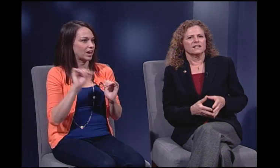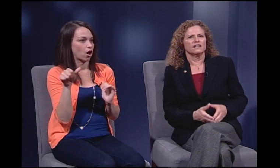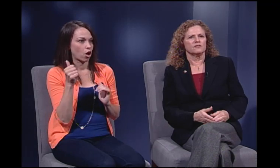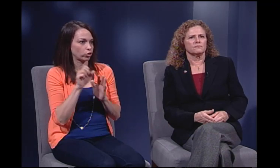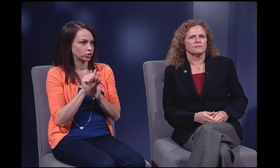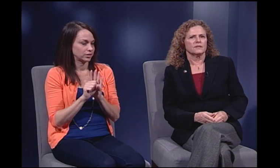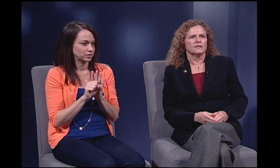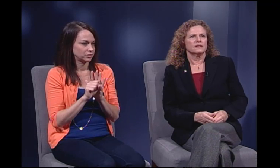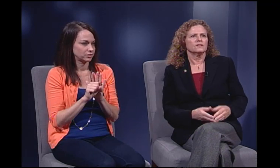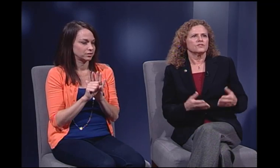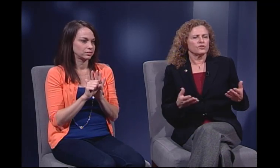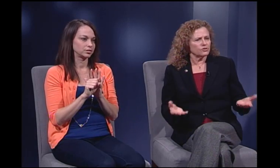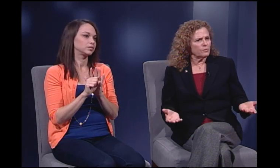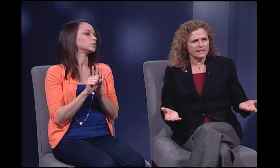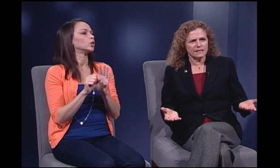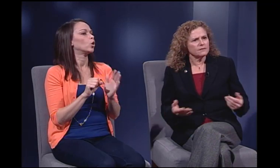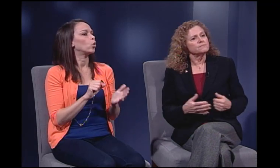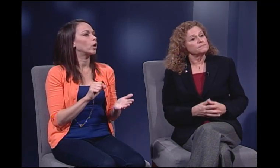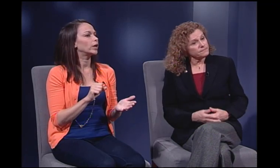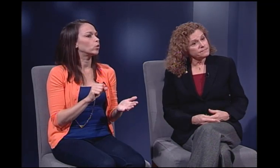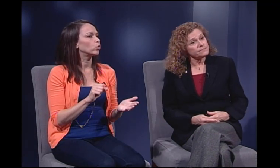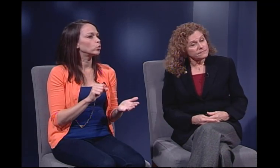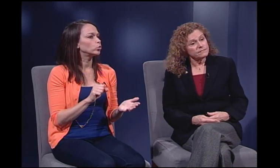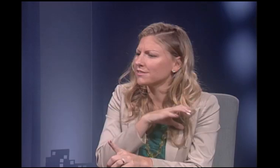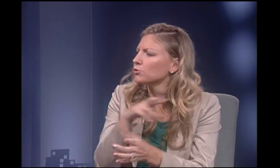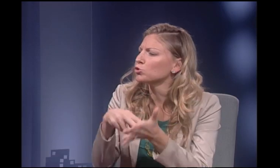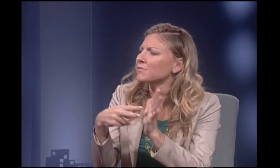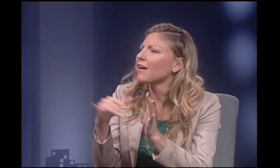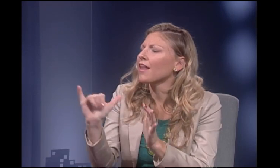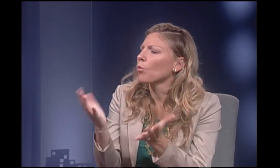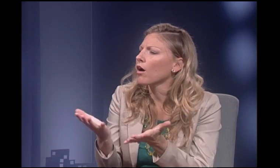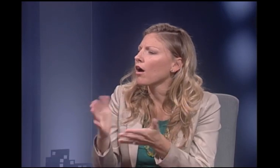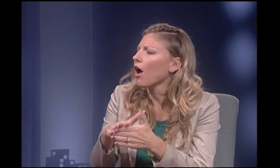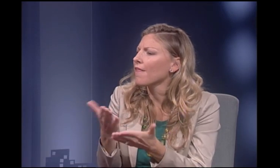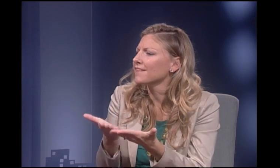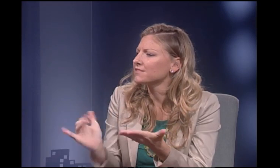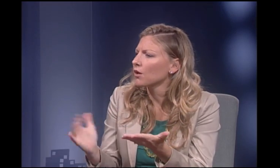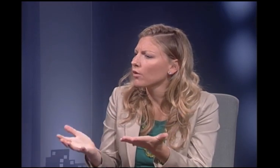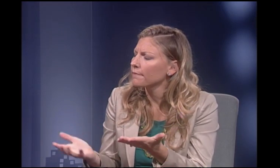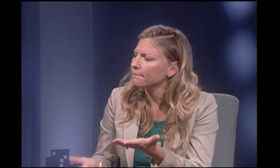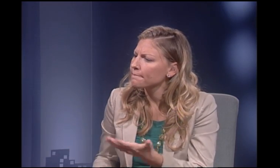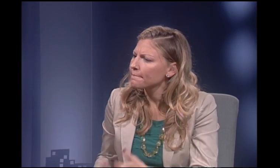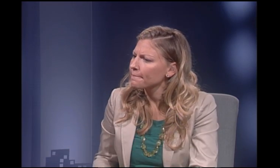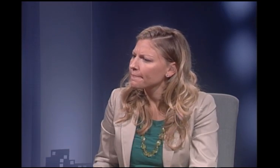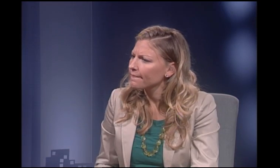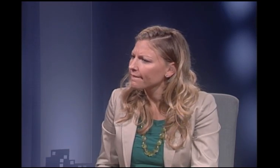So, do we need-- And when you say, when we spend money per citizen, what do you mean?